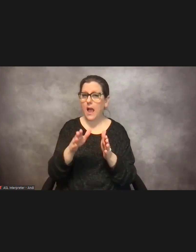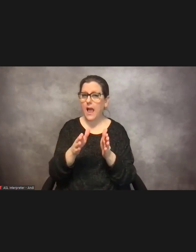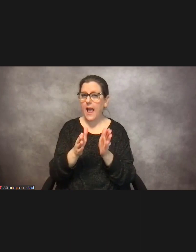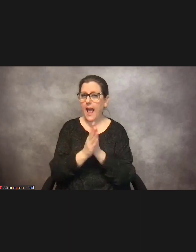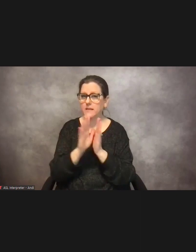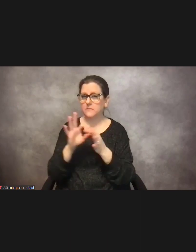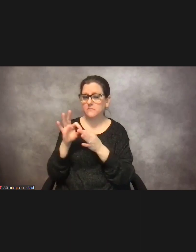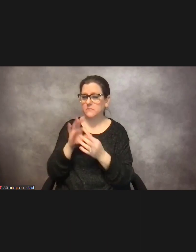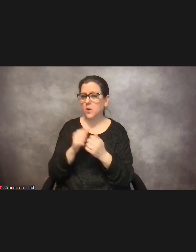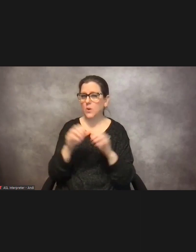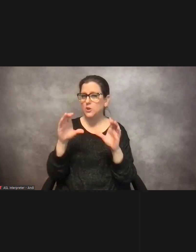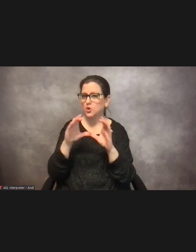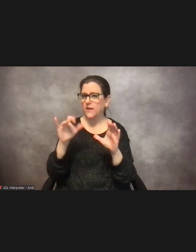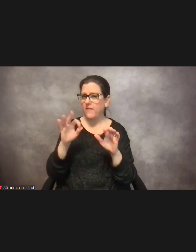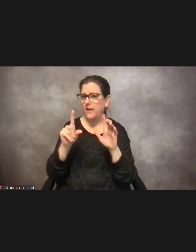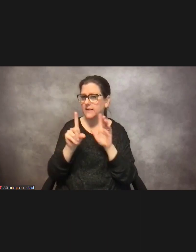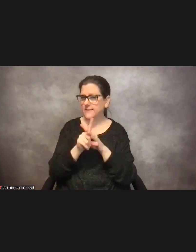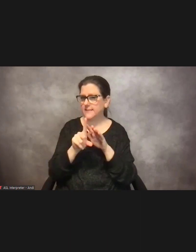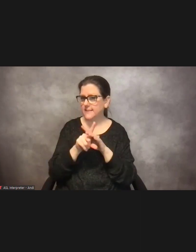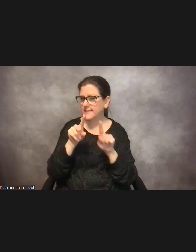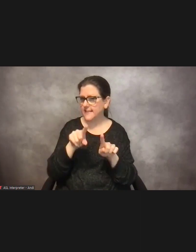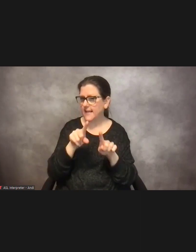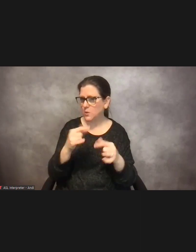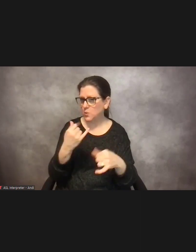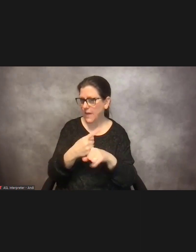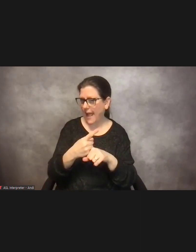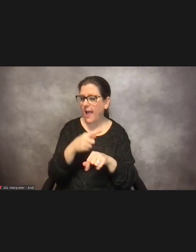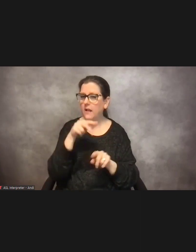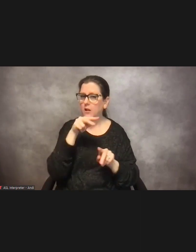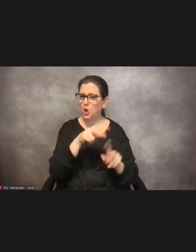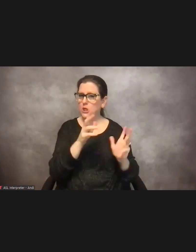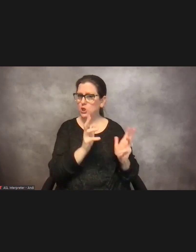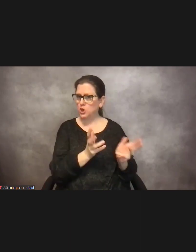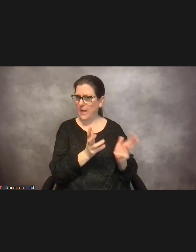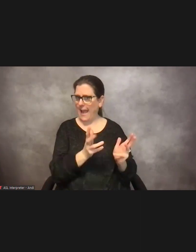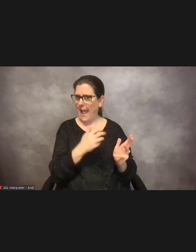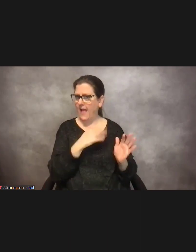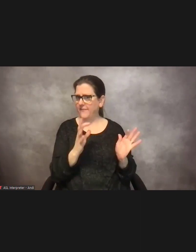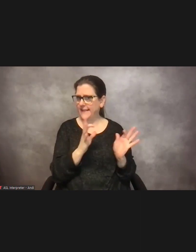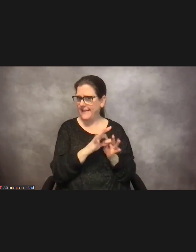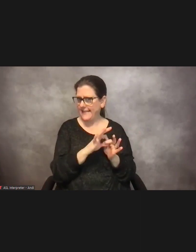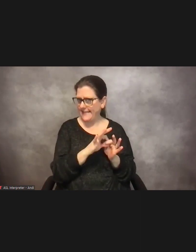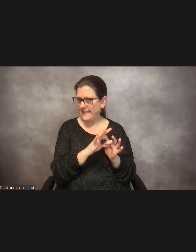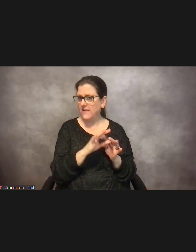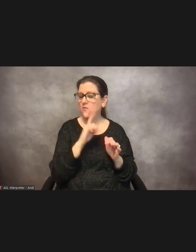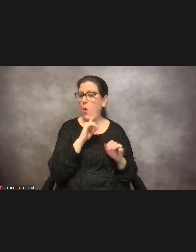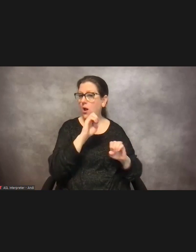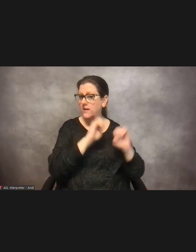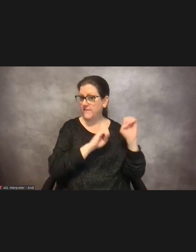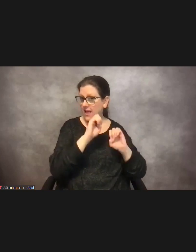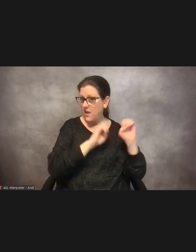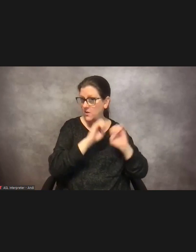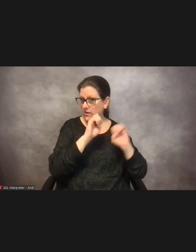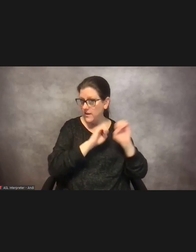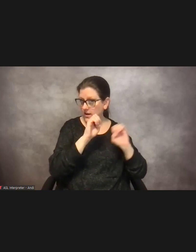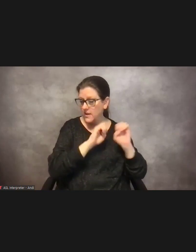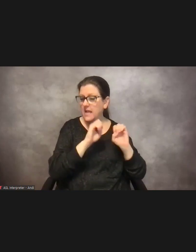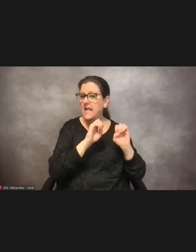Some of you are asking about a certificate of attendance today. Look in the chat field, there's a link there for the evaluation of